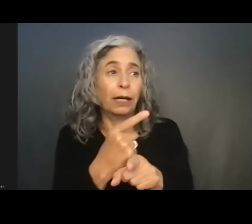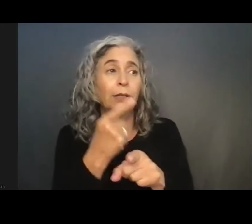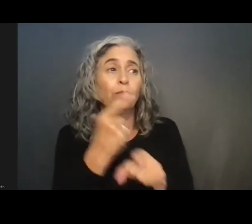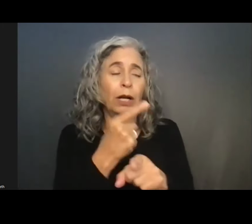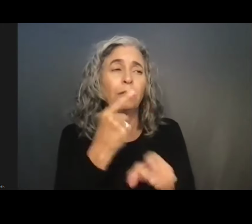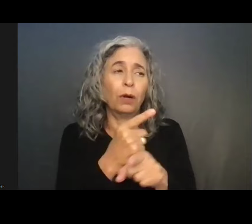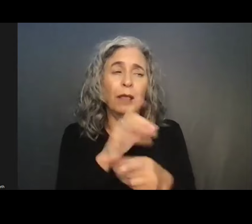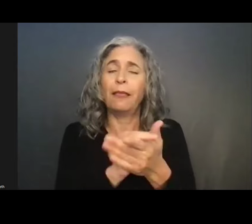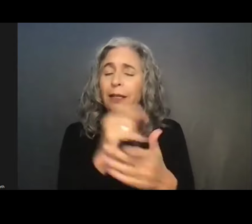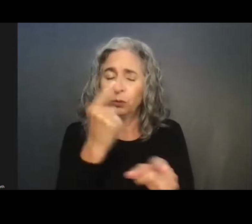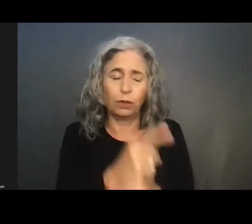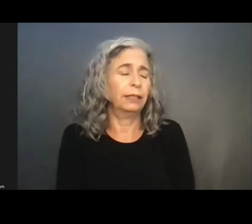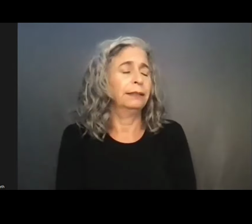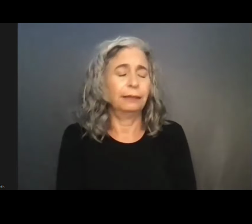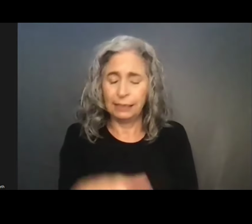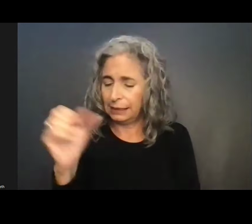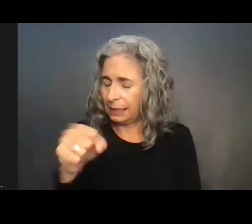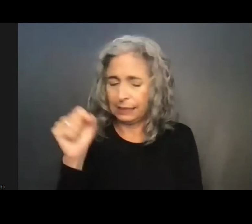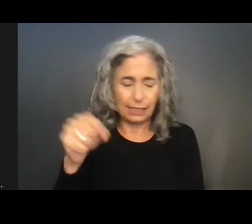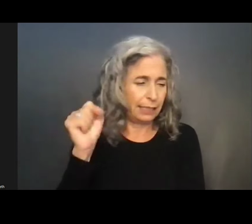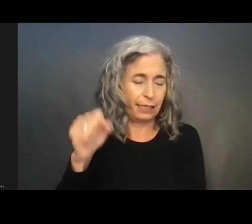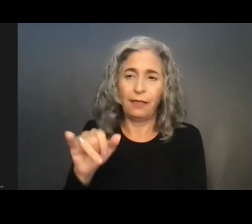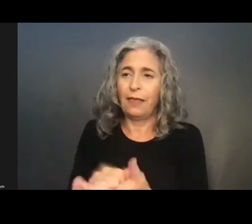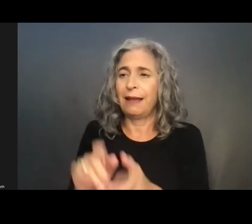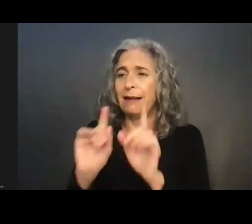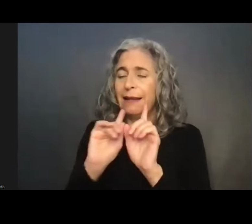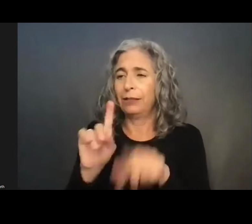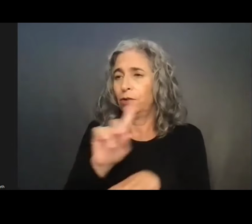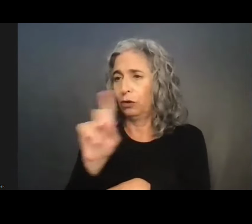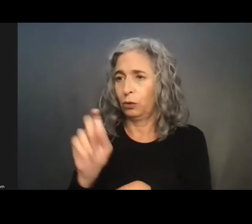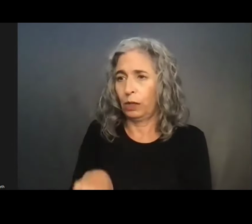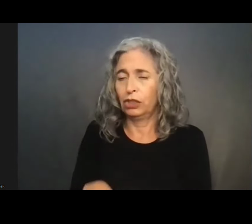yes. Maybe that answers the question. >> MALCOLM MIESTRELL: I think that's